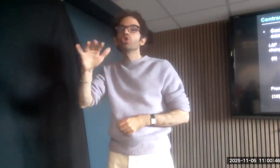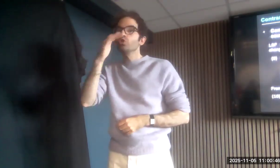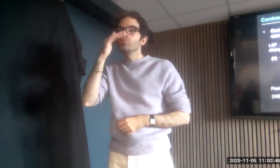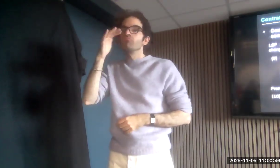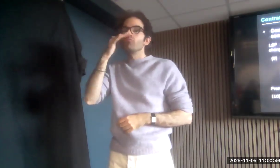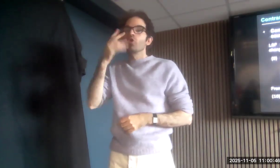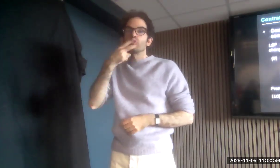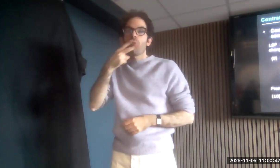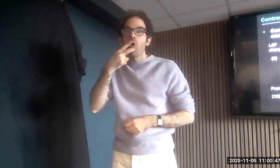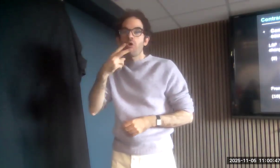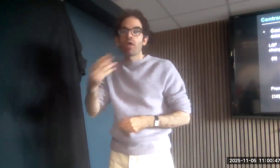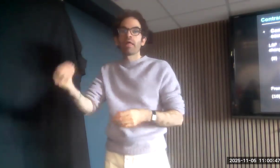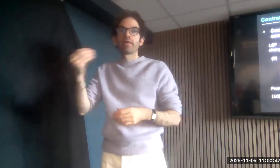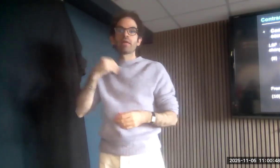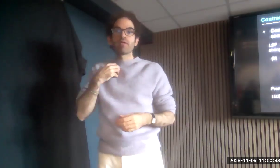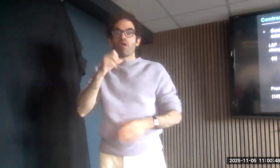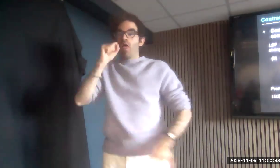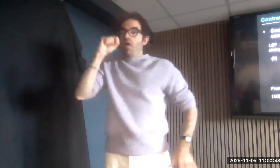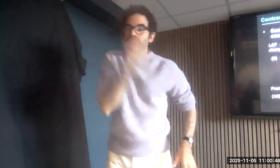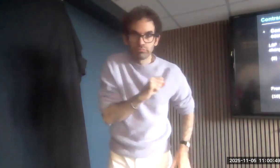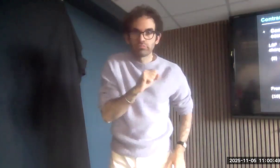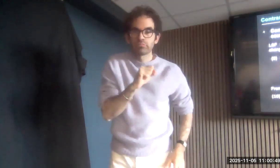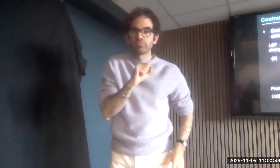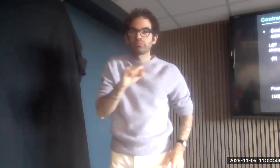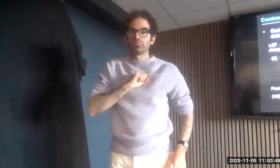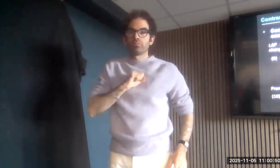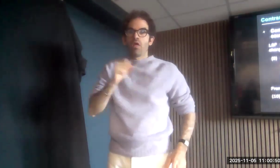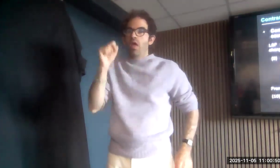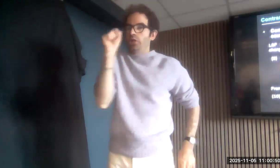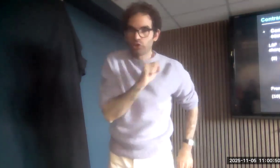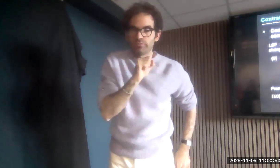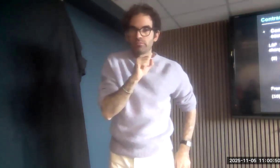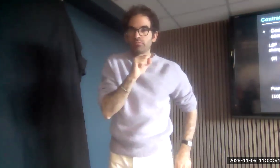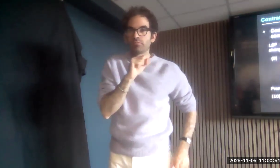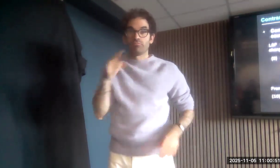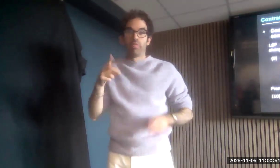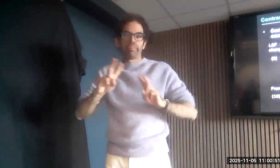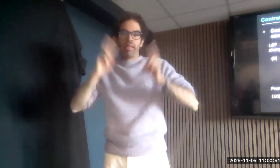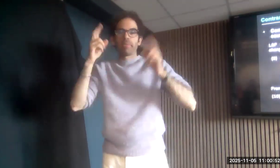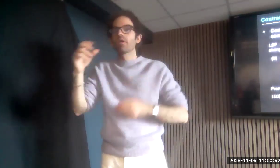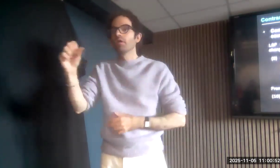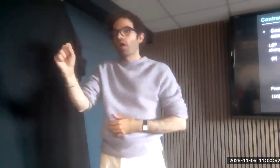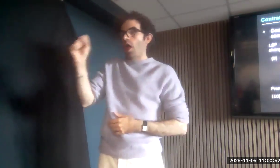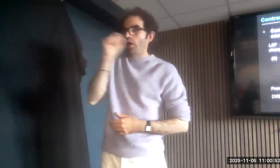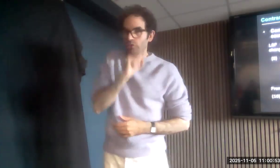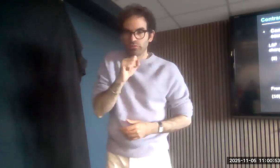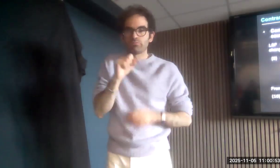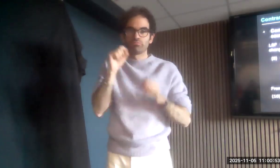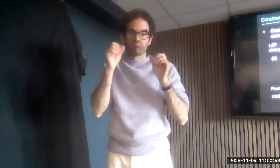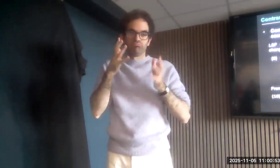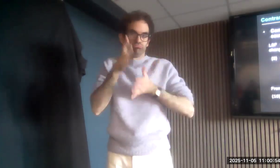Or smoke gives me sneeze. And these are both static,